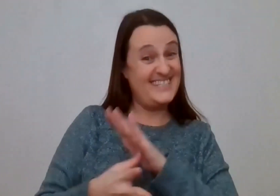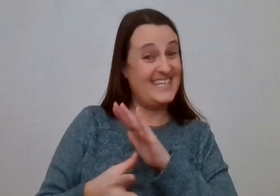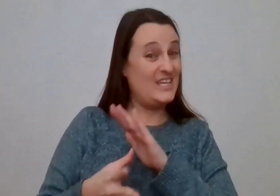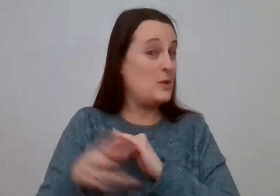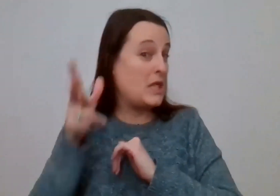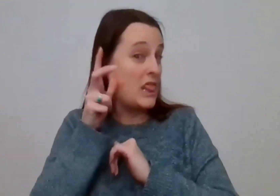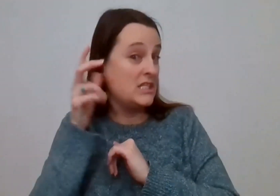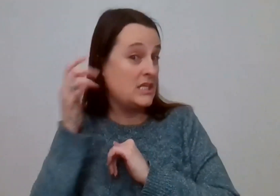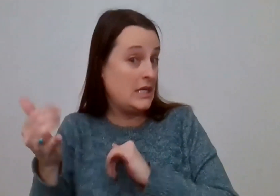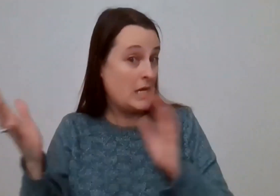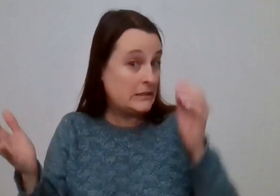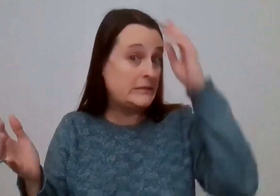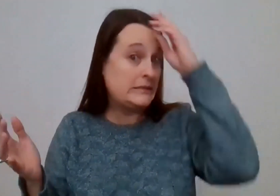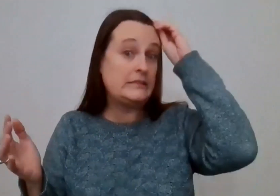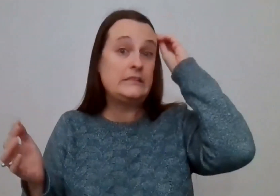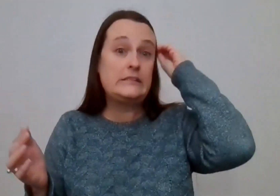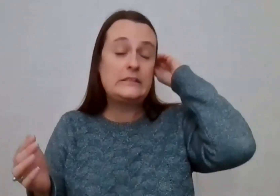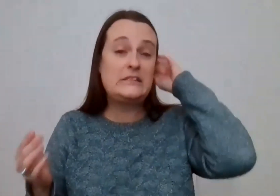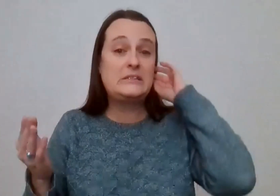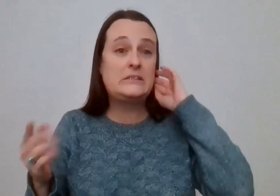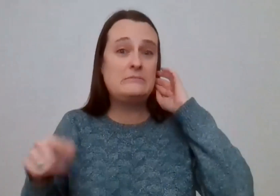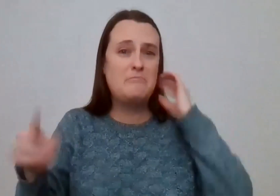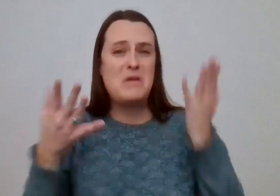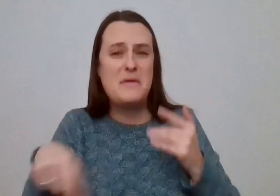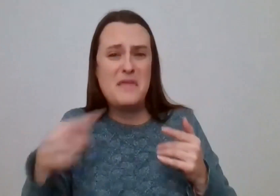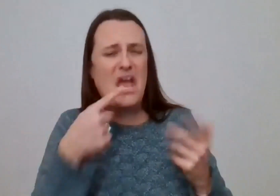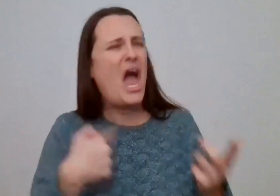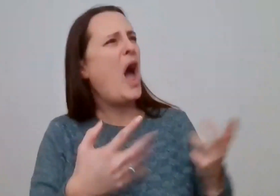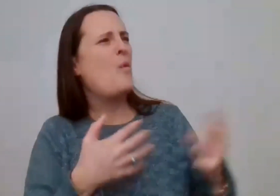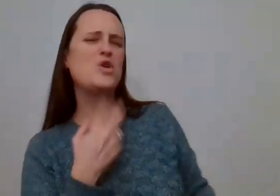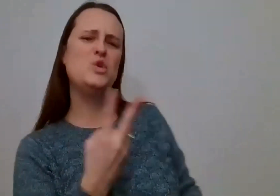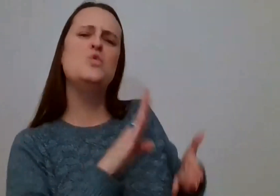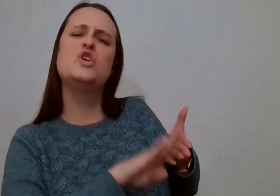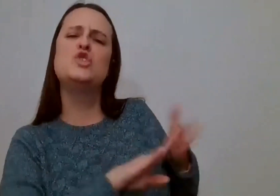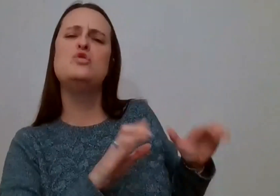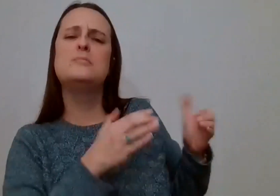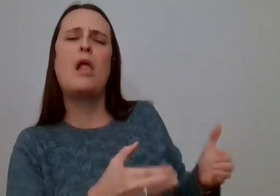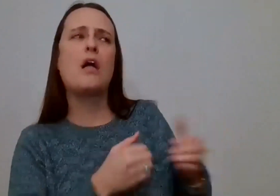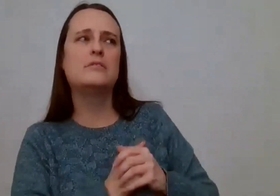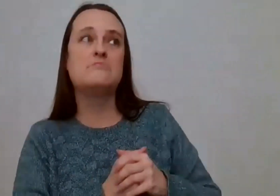zoom meeting um who are like i want my two excuse blocks right and so they may be signing up for